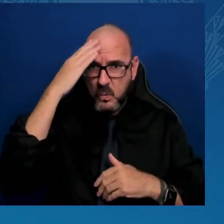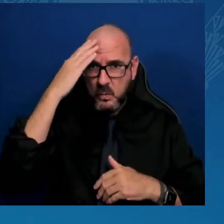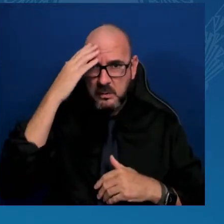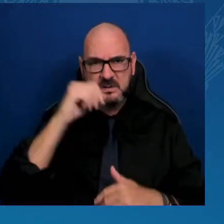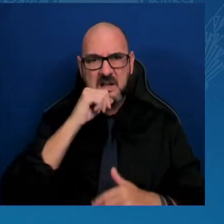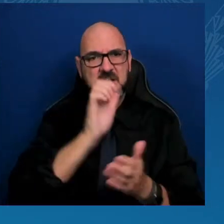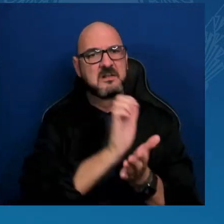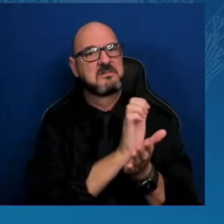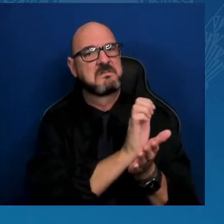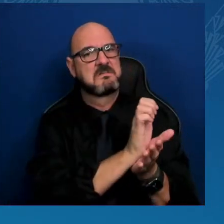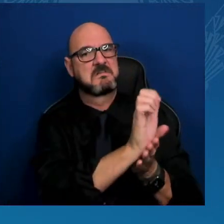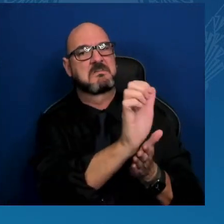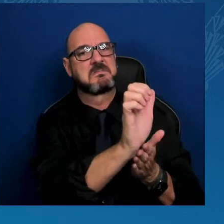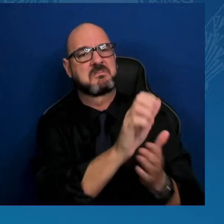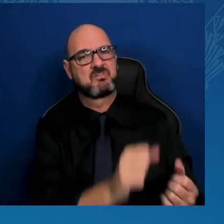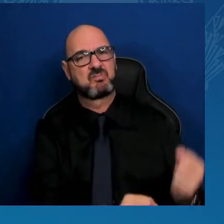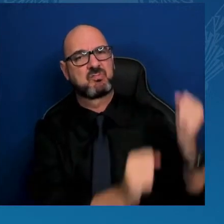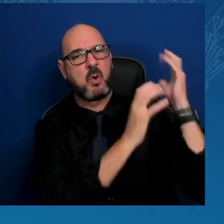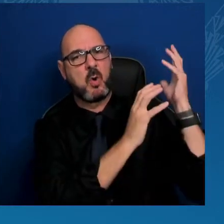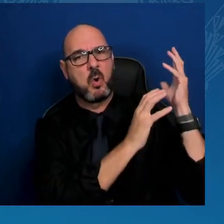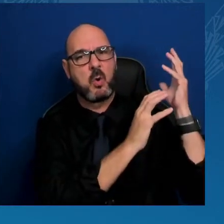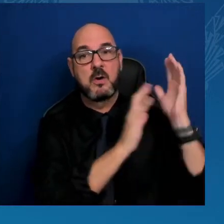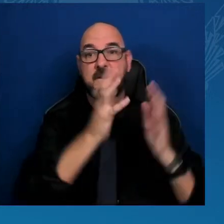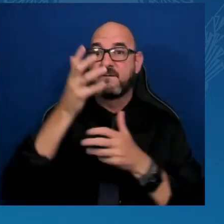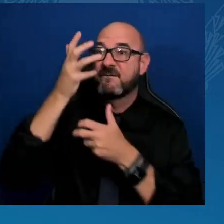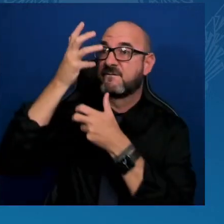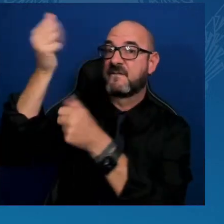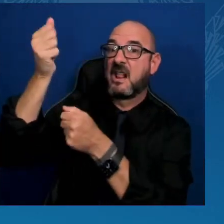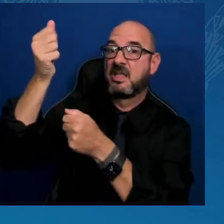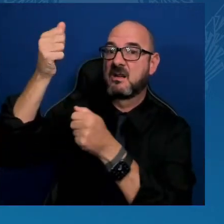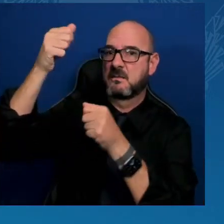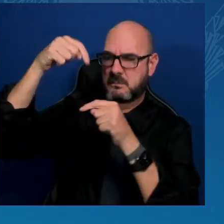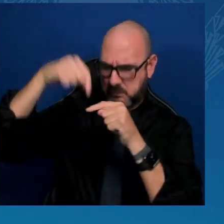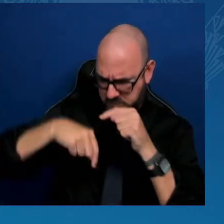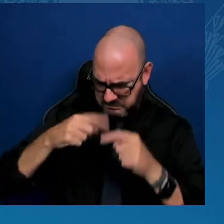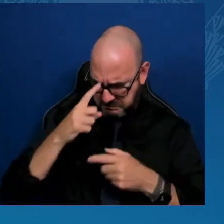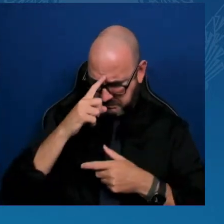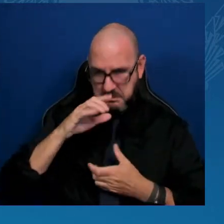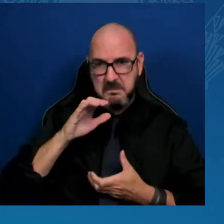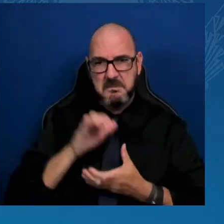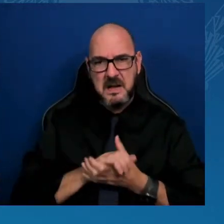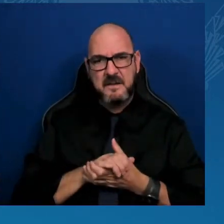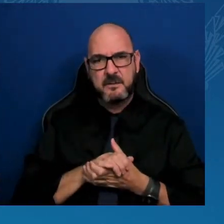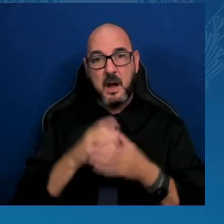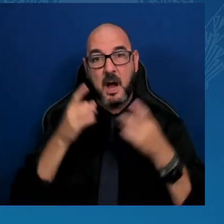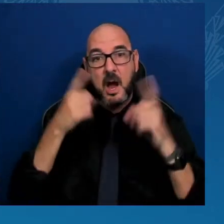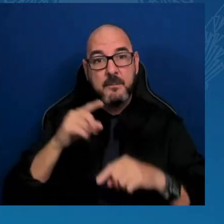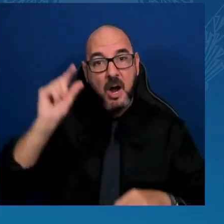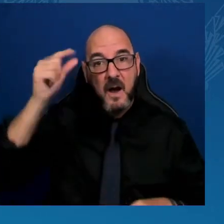to agree the government should not be telling her what to do with her body.